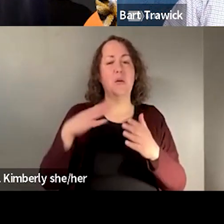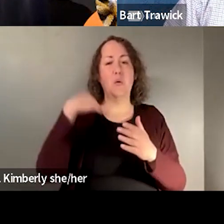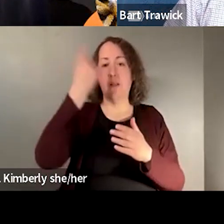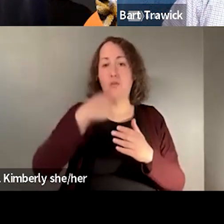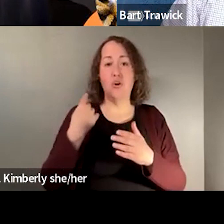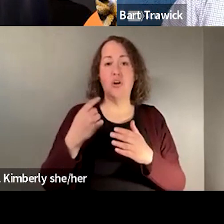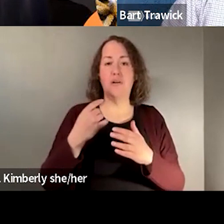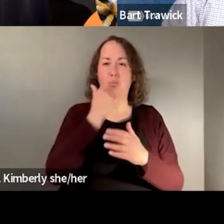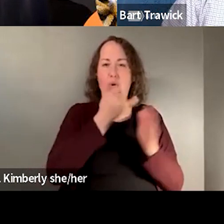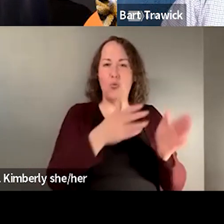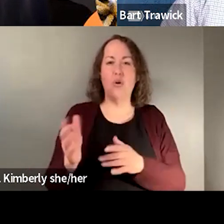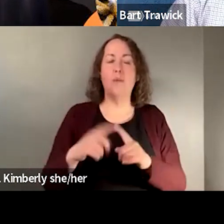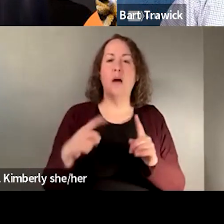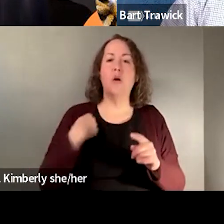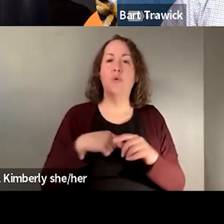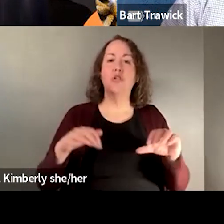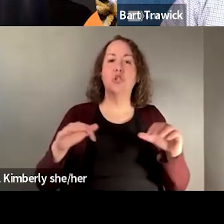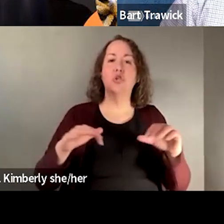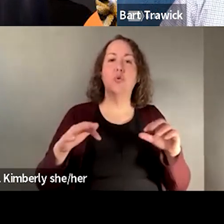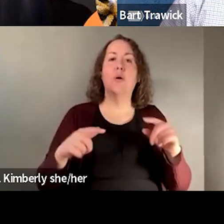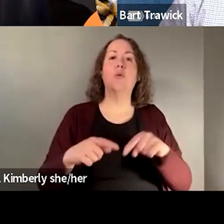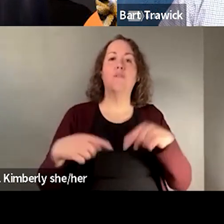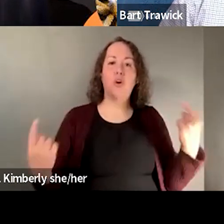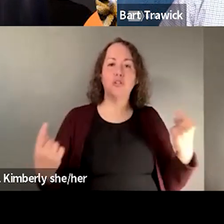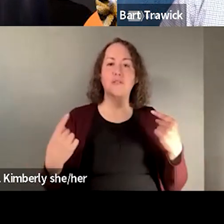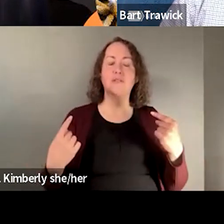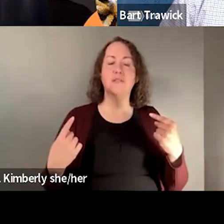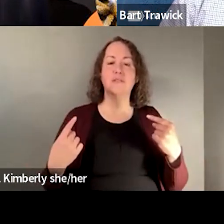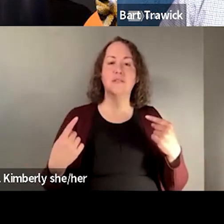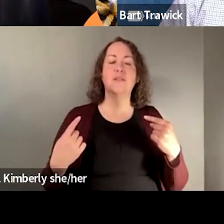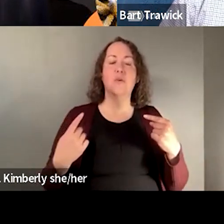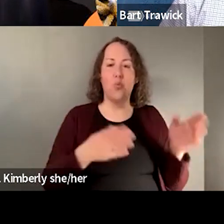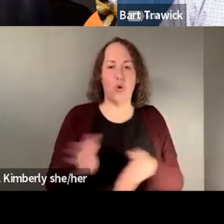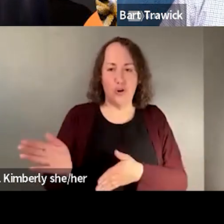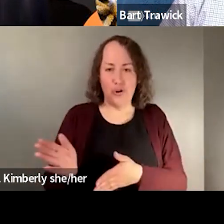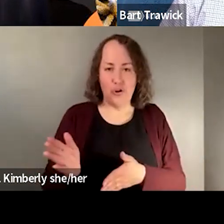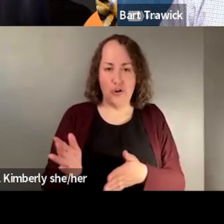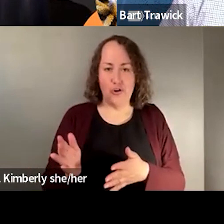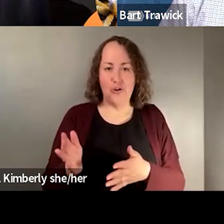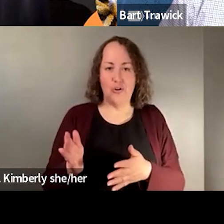reverse chronological order by the start date. That is absolutely what we're sorting by. Jeremy Leffler: Okay.